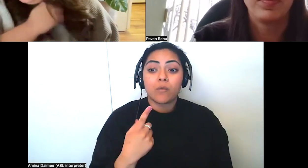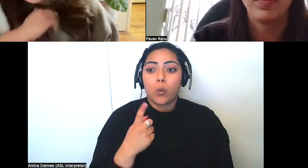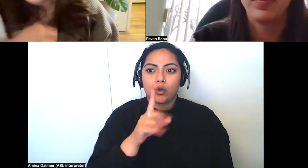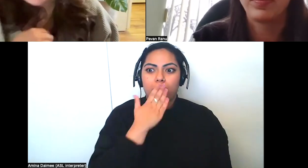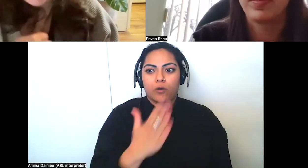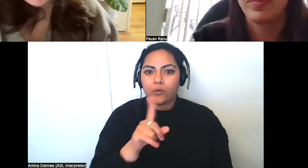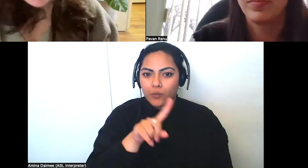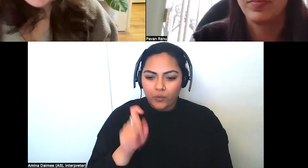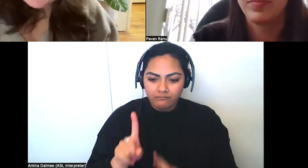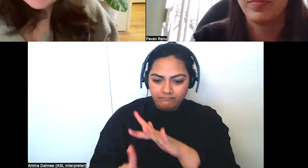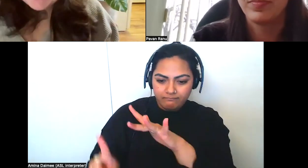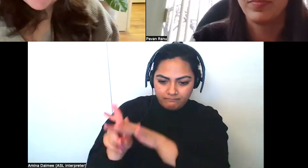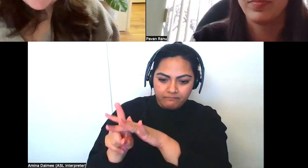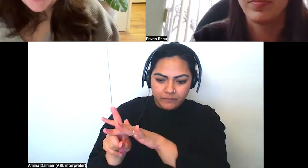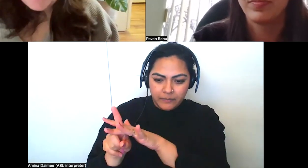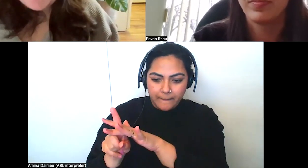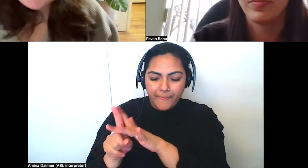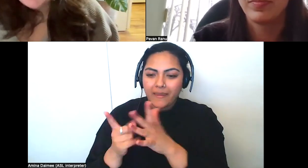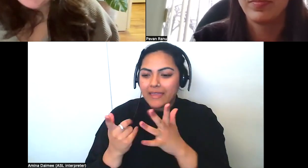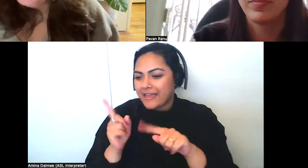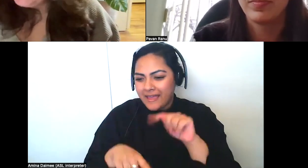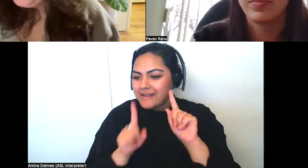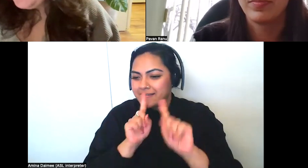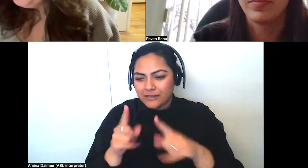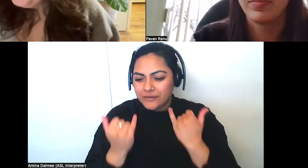and this is something we won't be able to answer now, but we will have to keep track